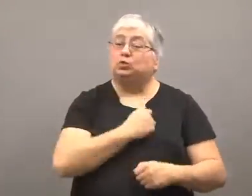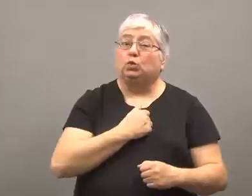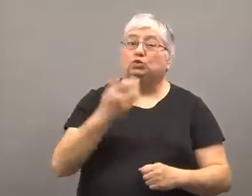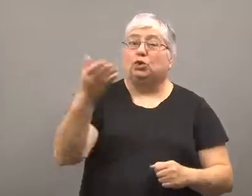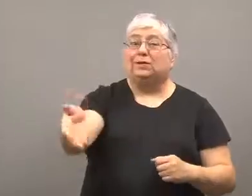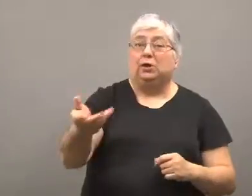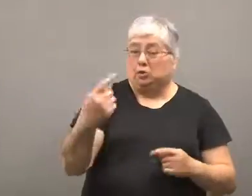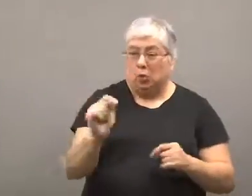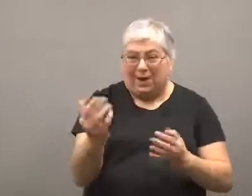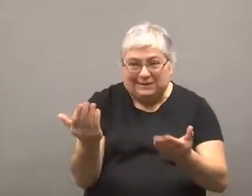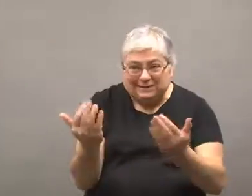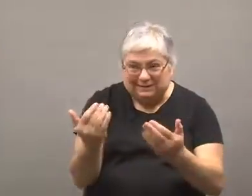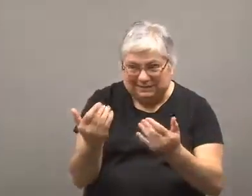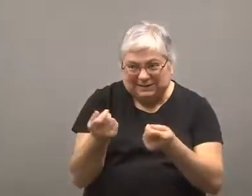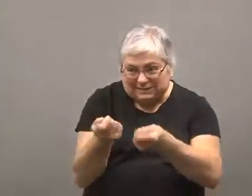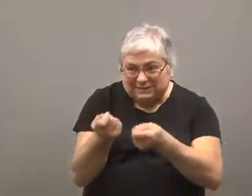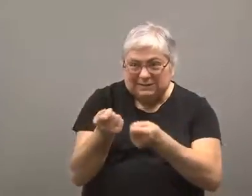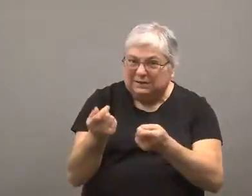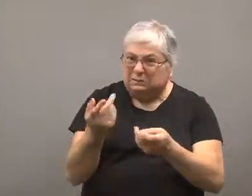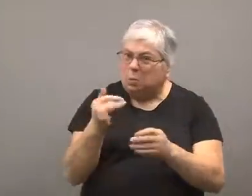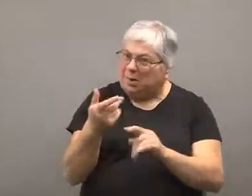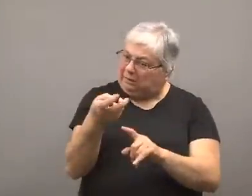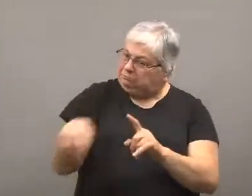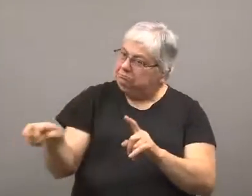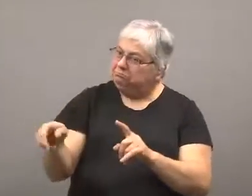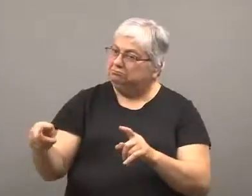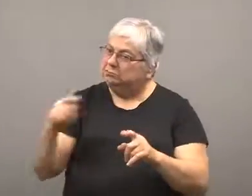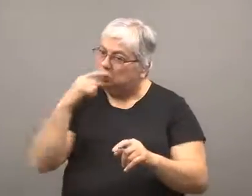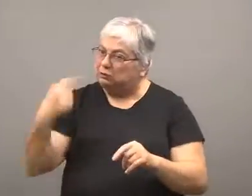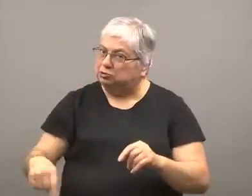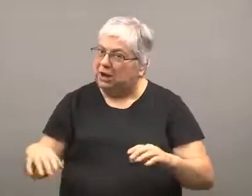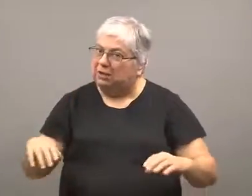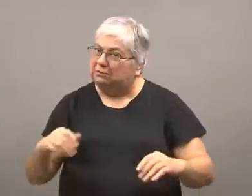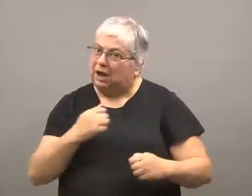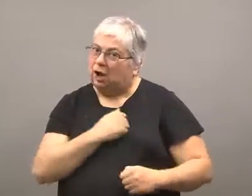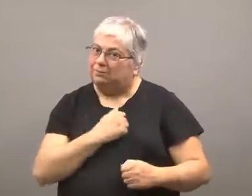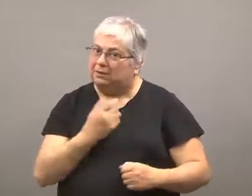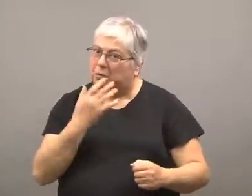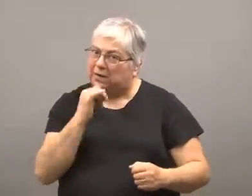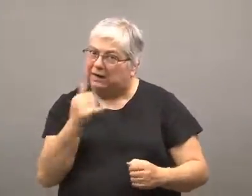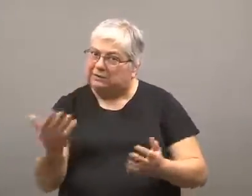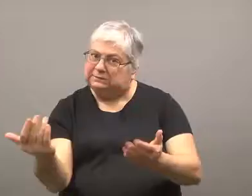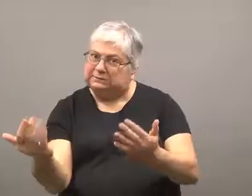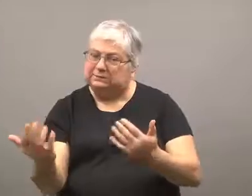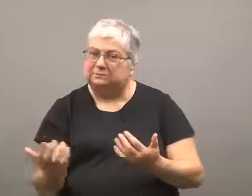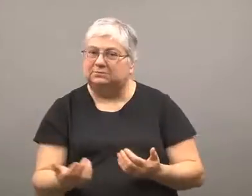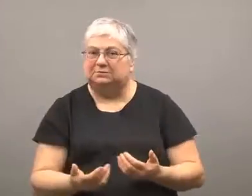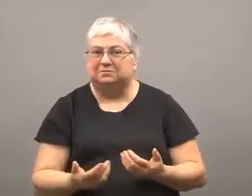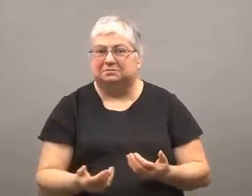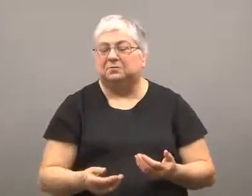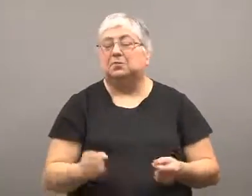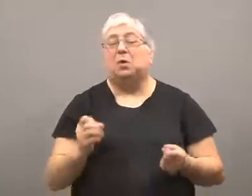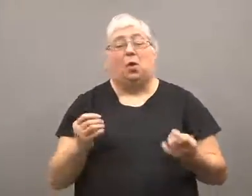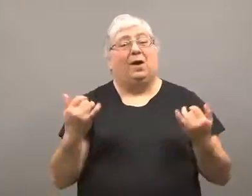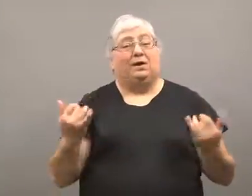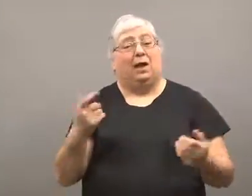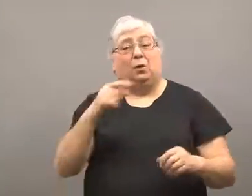Ukrainian soldiers are being pressured to join the Russian army.